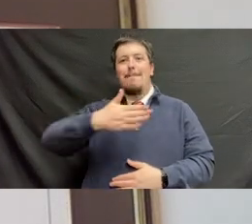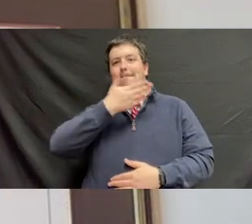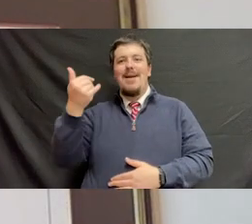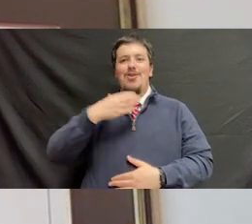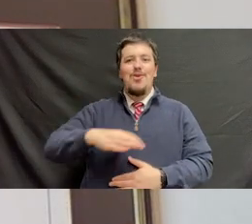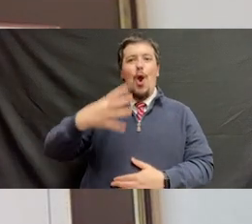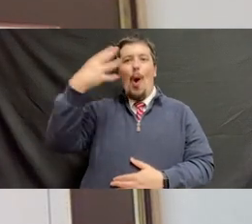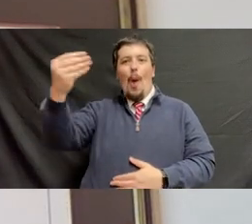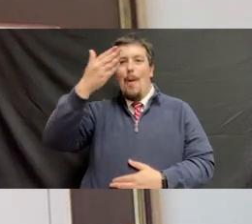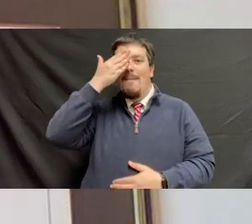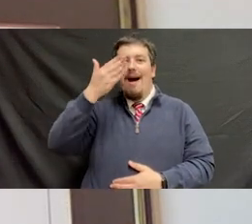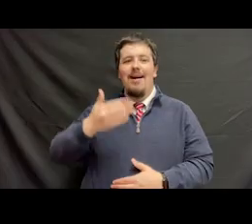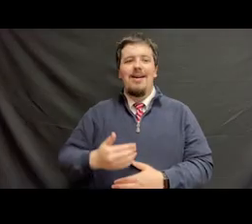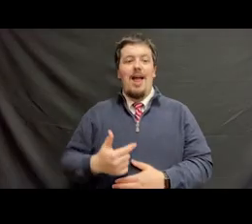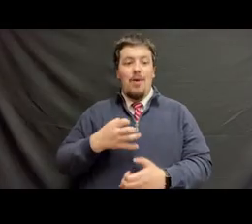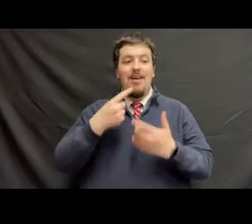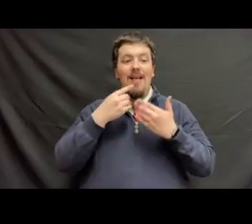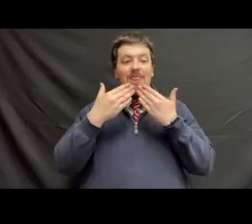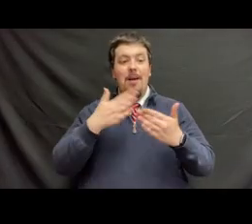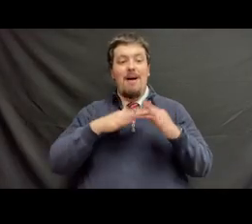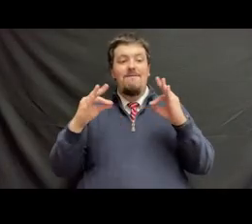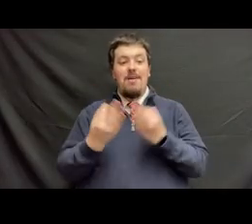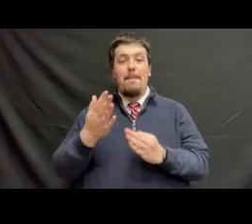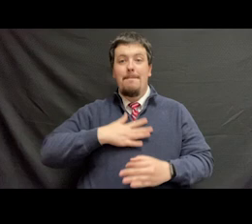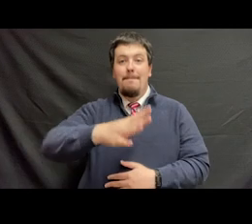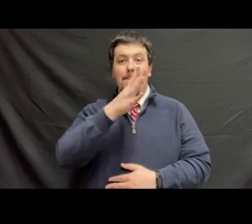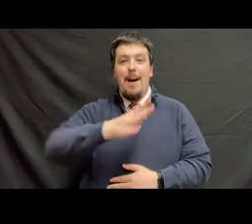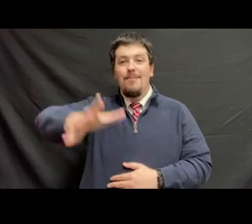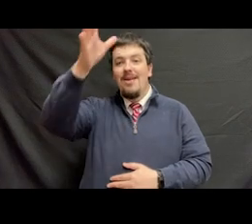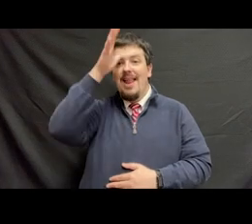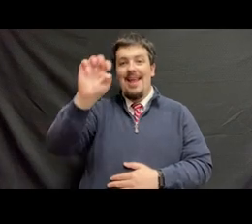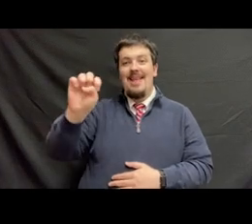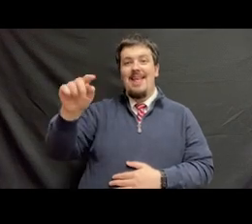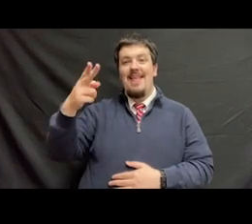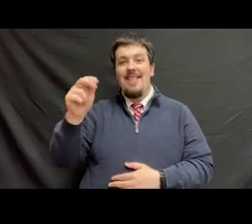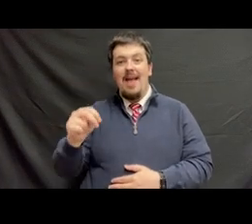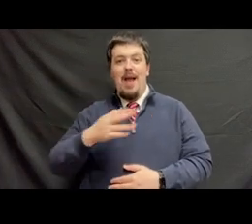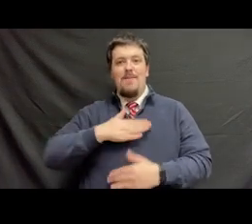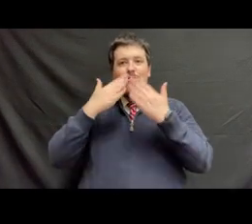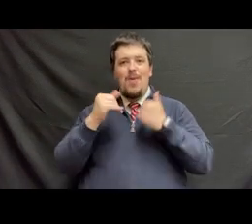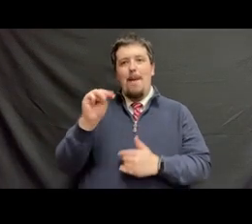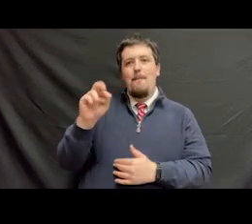Best wishes and go, Bucs. I just wanted to say thank you to my family. My mom, dad, Ethan, my sweet Marcus,